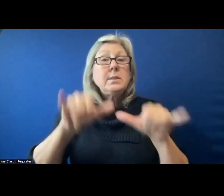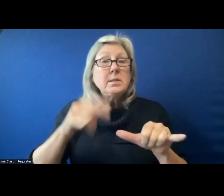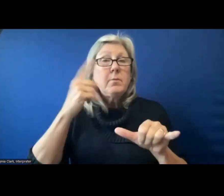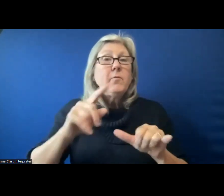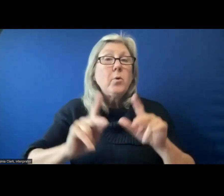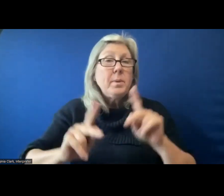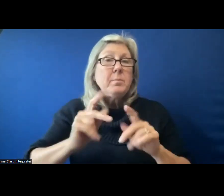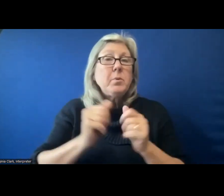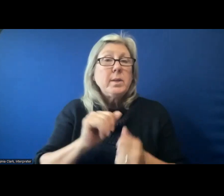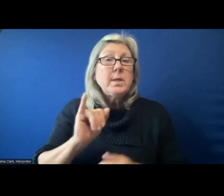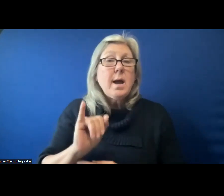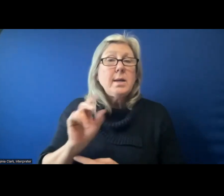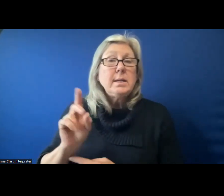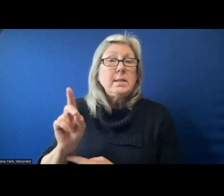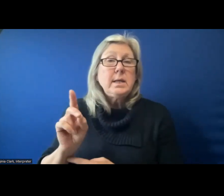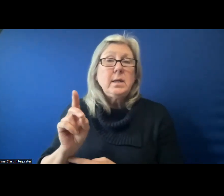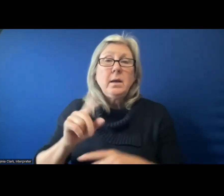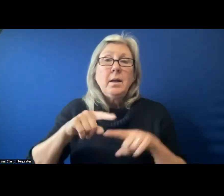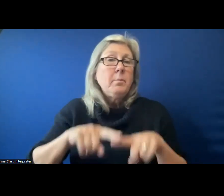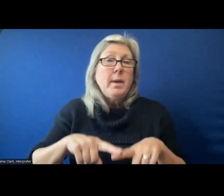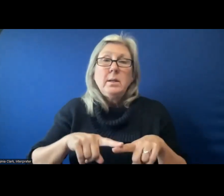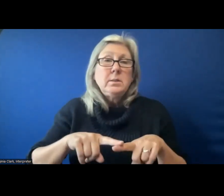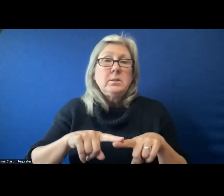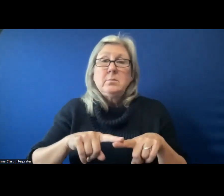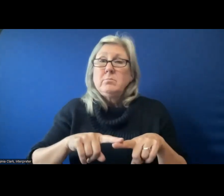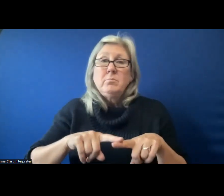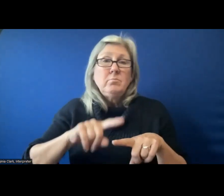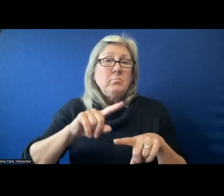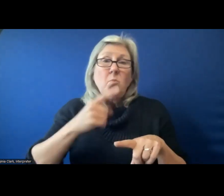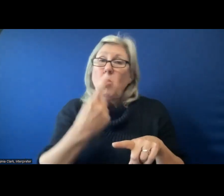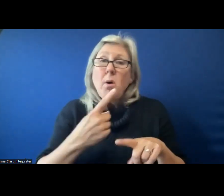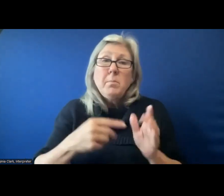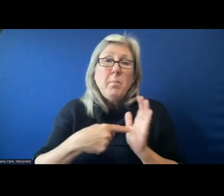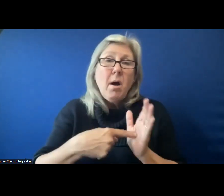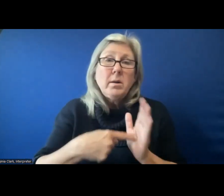reliant on one model, which is shared living. It's not that's a bad model, it's just that